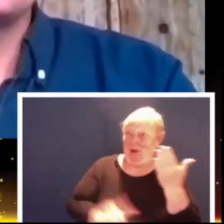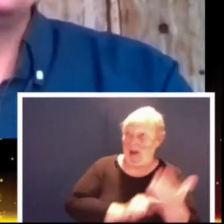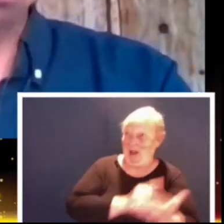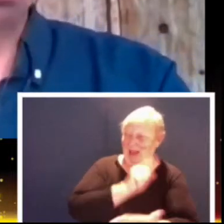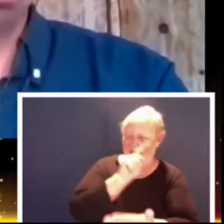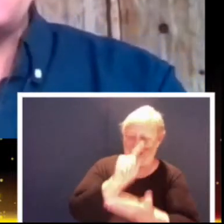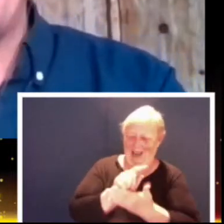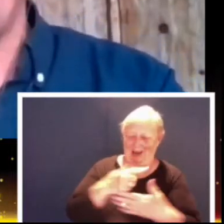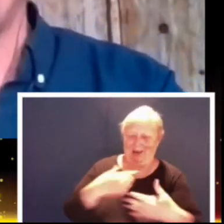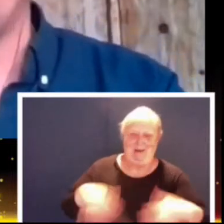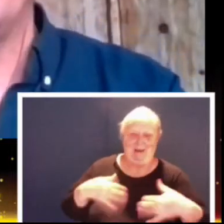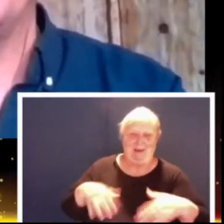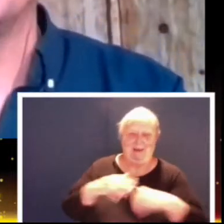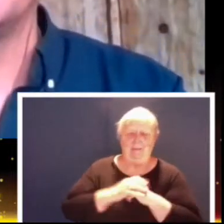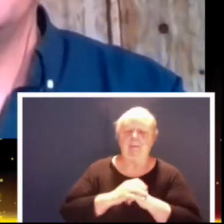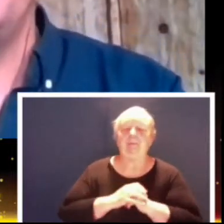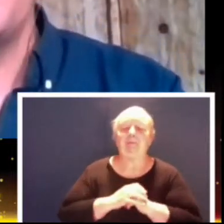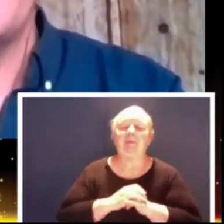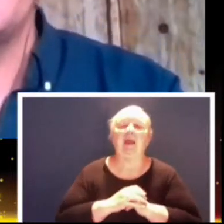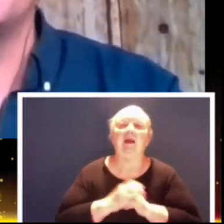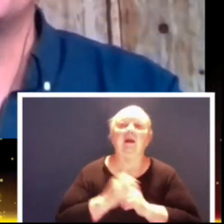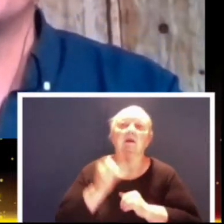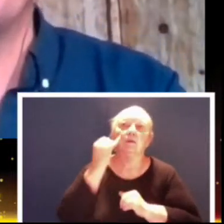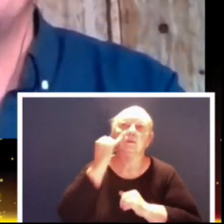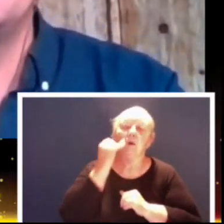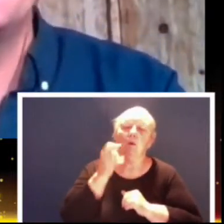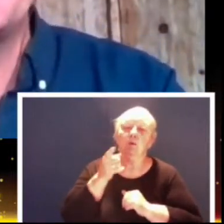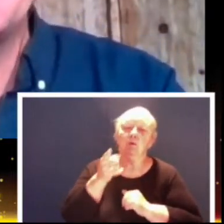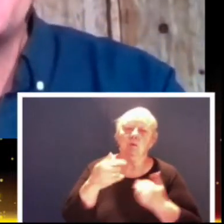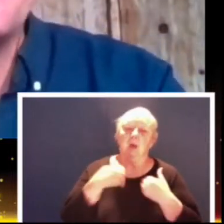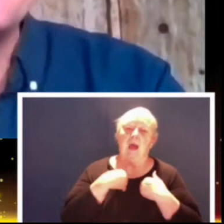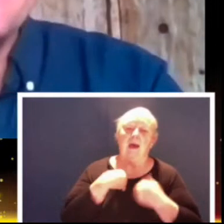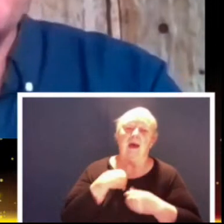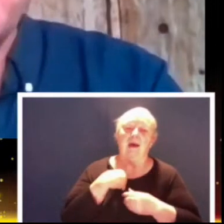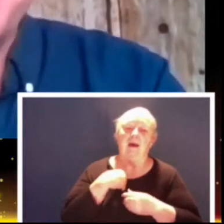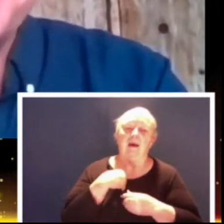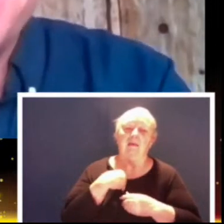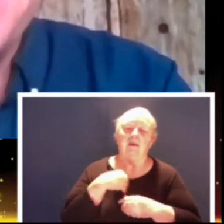If you had a wish, if you had a TED wish,